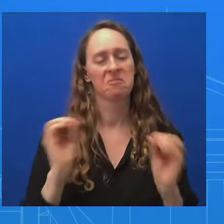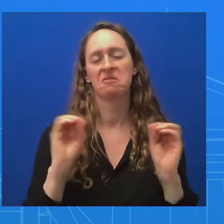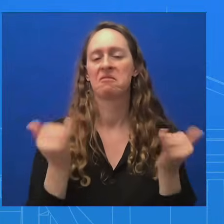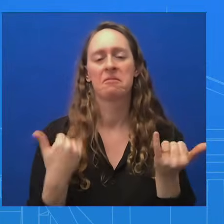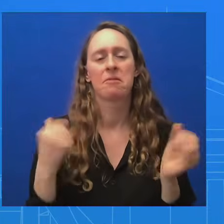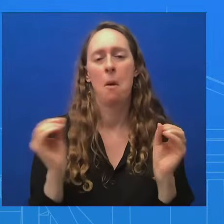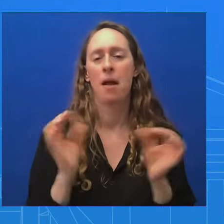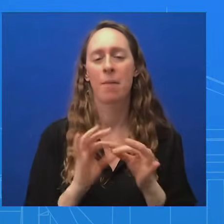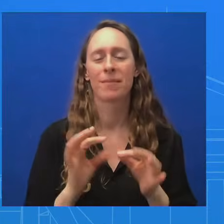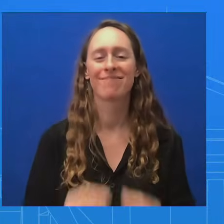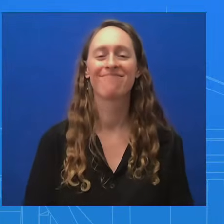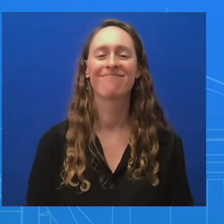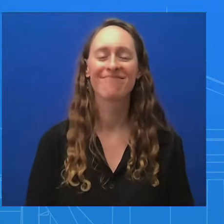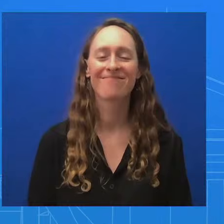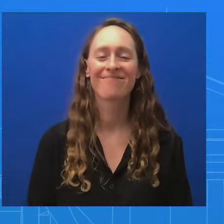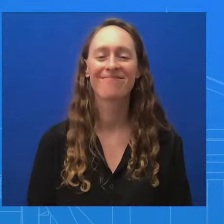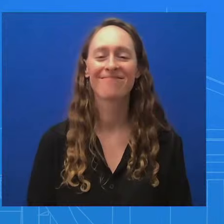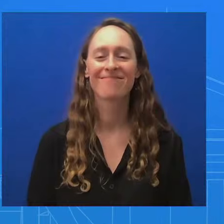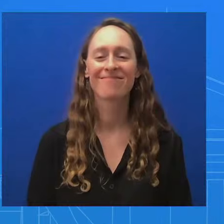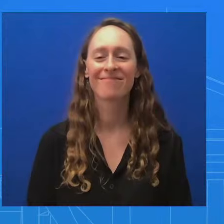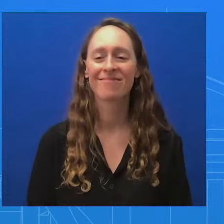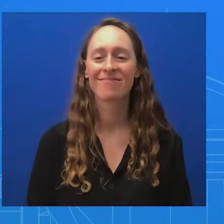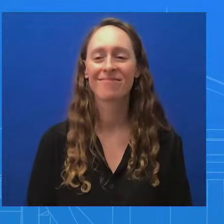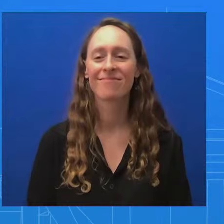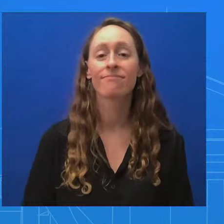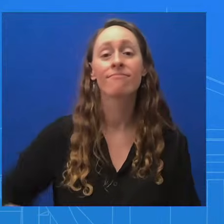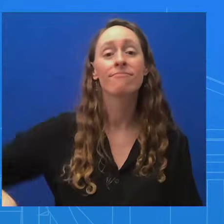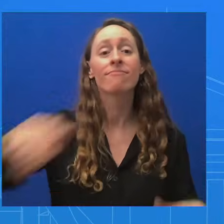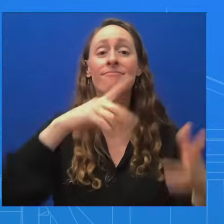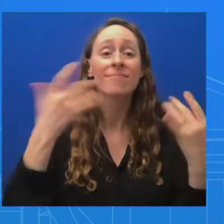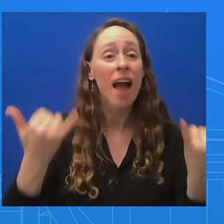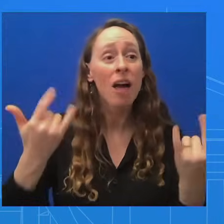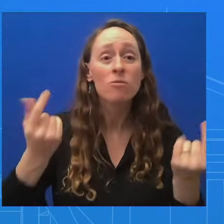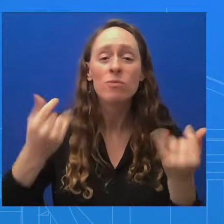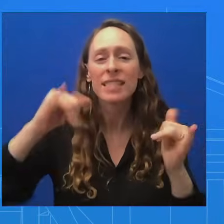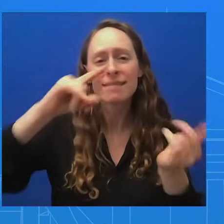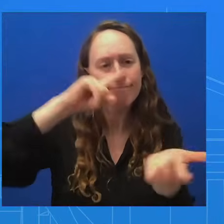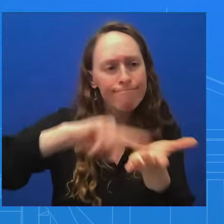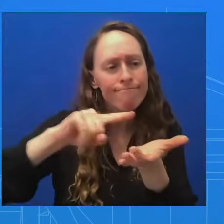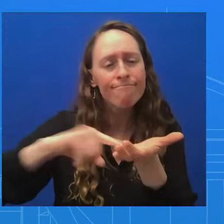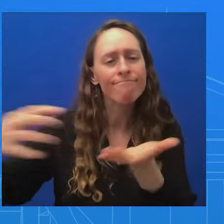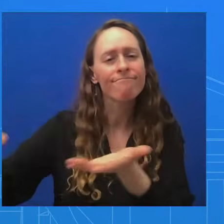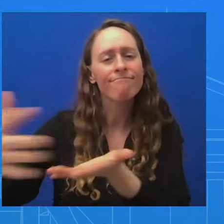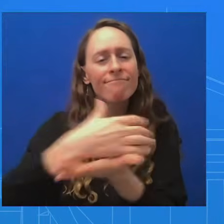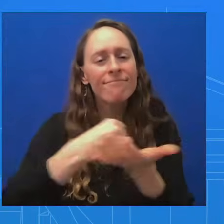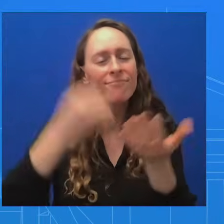But I want to say again that we don't have any indications